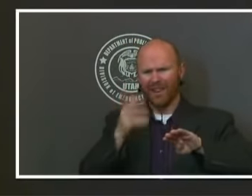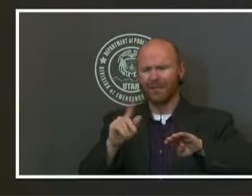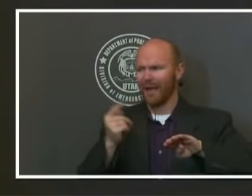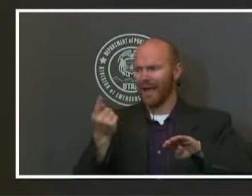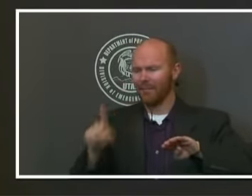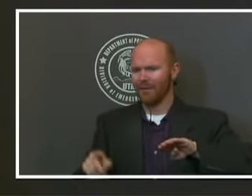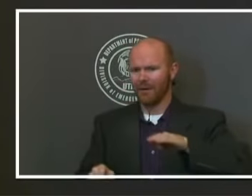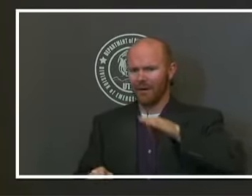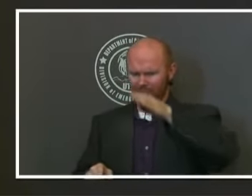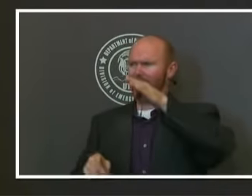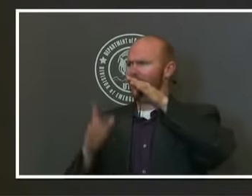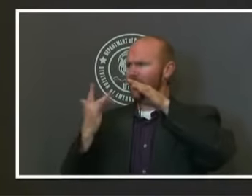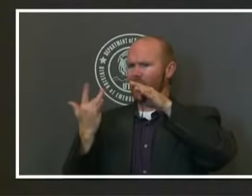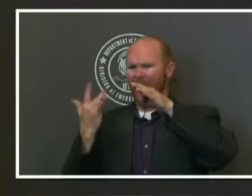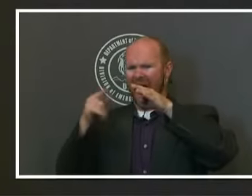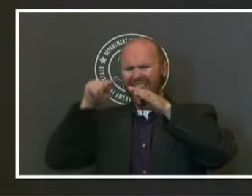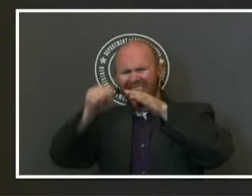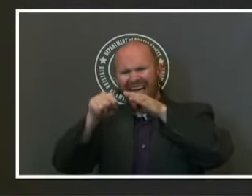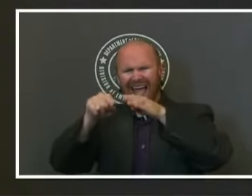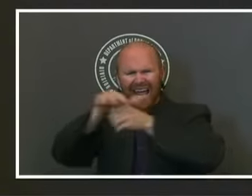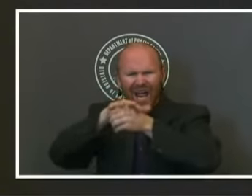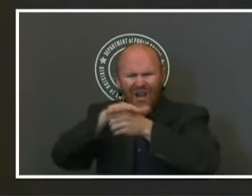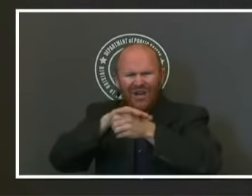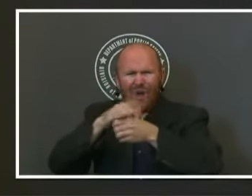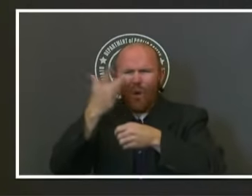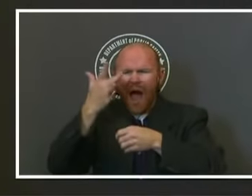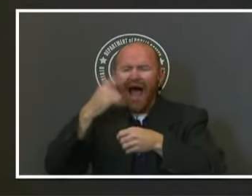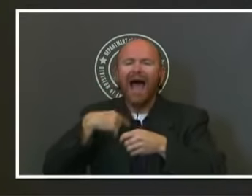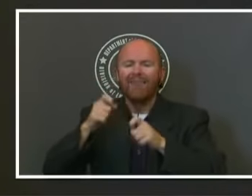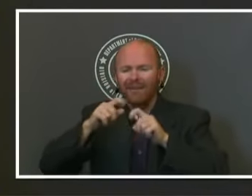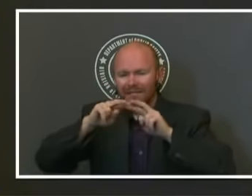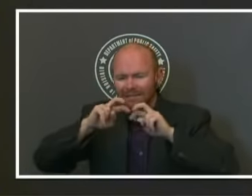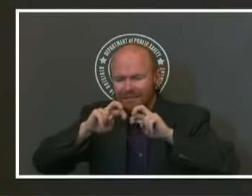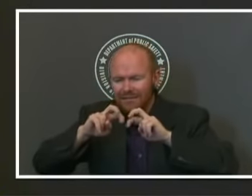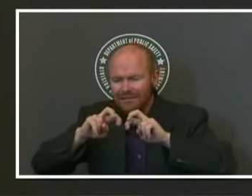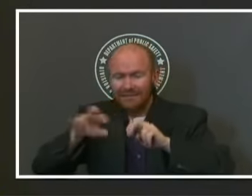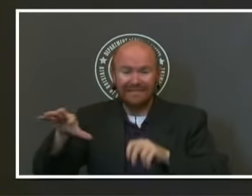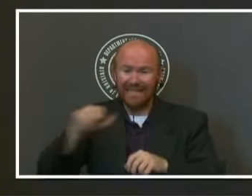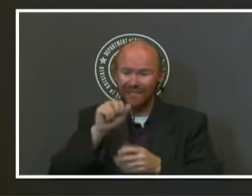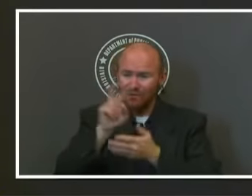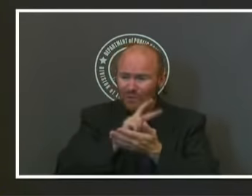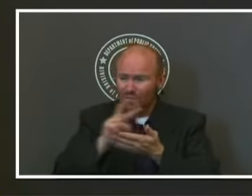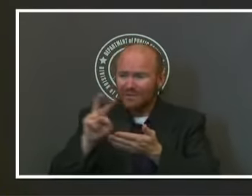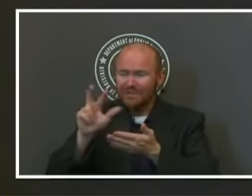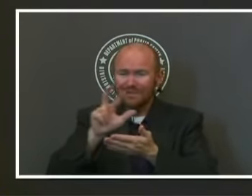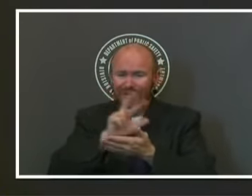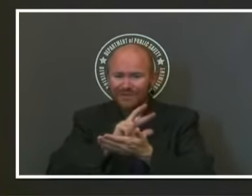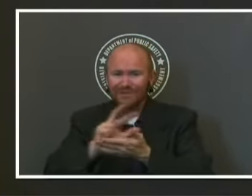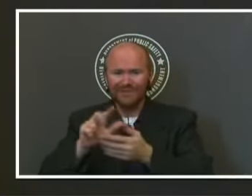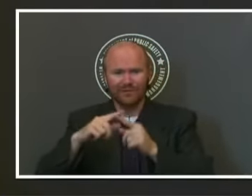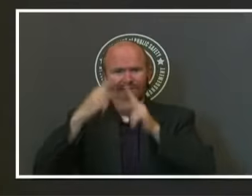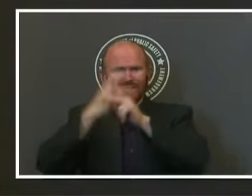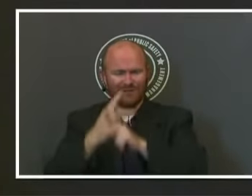hard in infected to the dole the cause and effect exactly